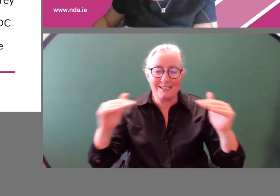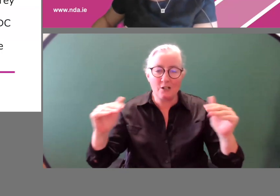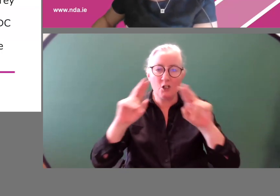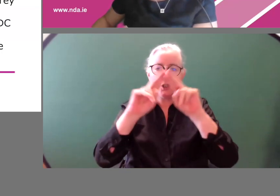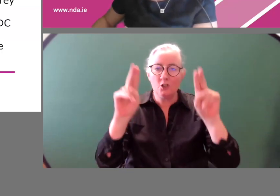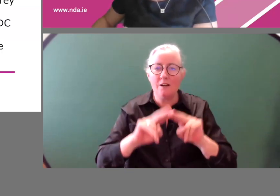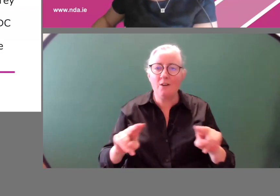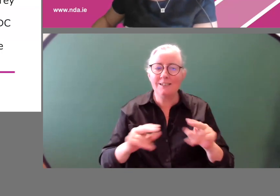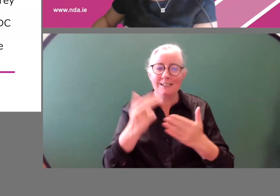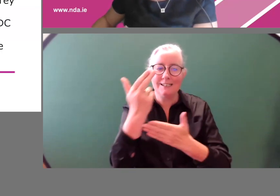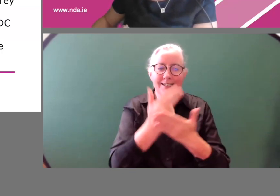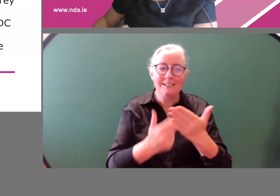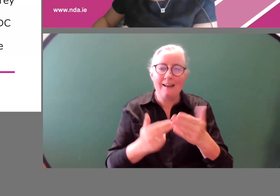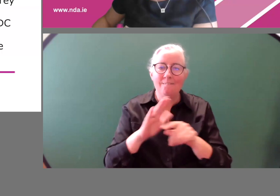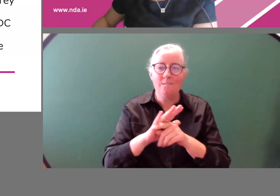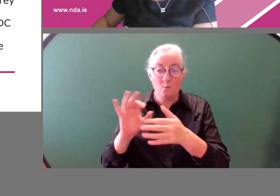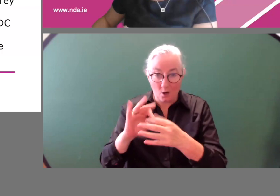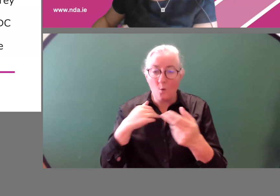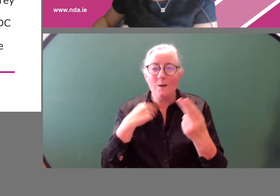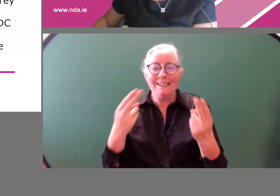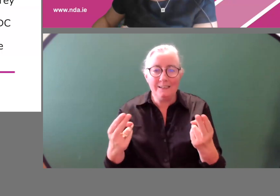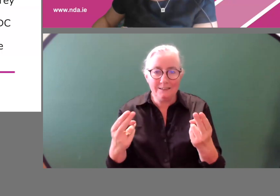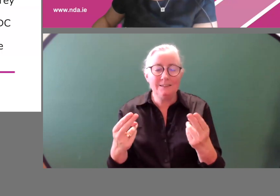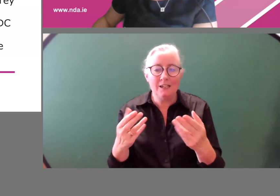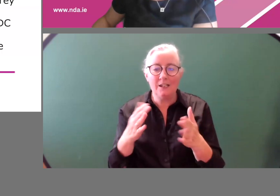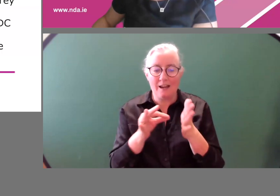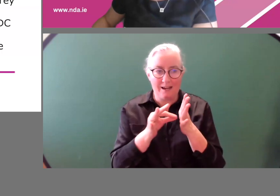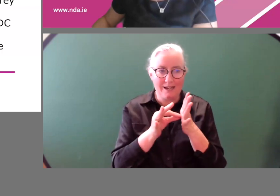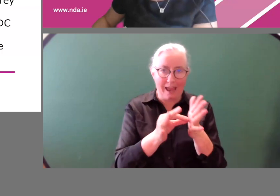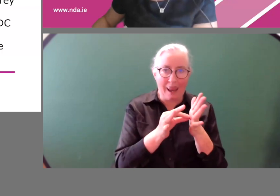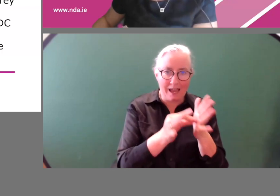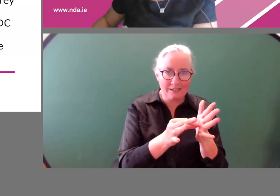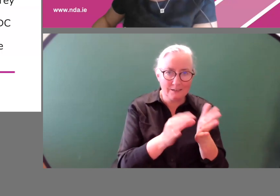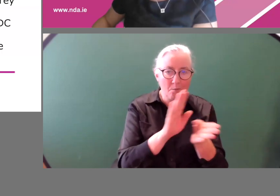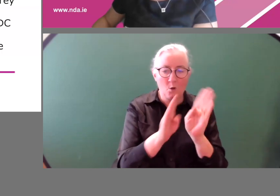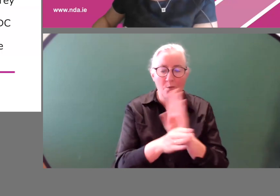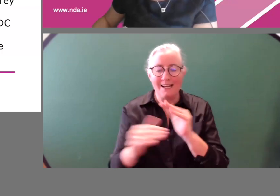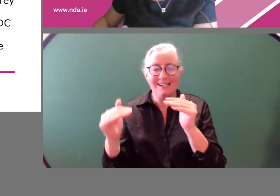because it's recognised we need to move from guidelines to a standard and clarify what is